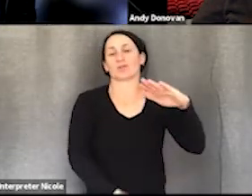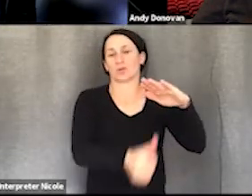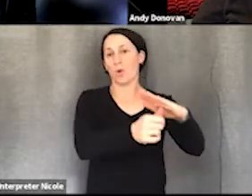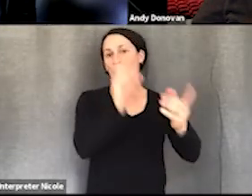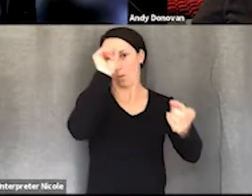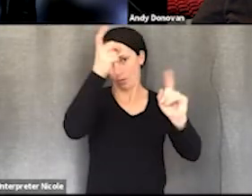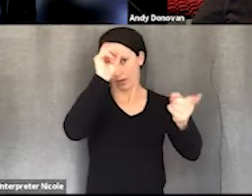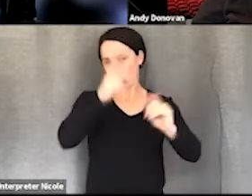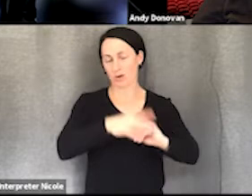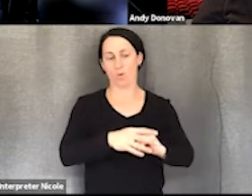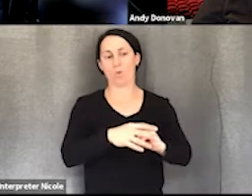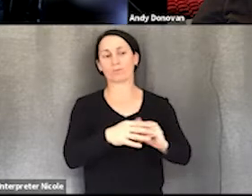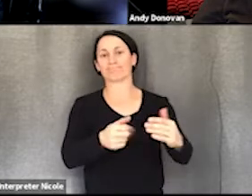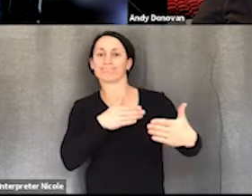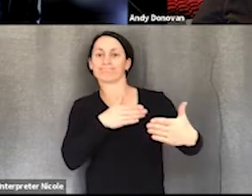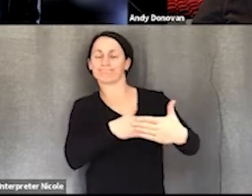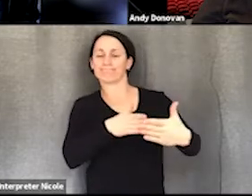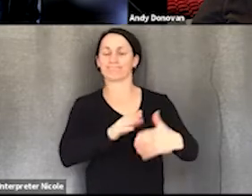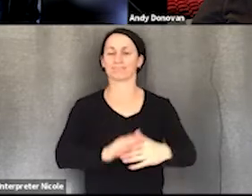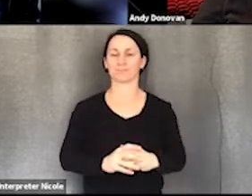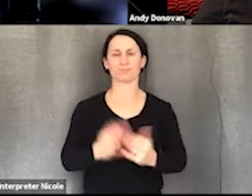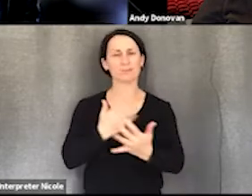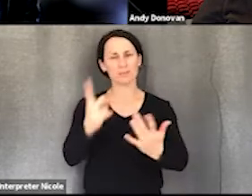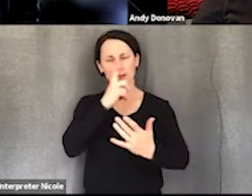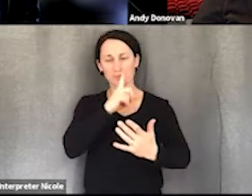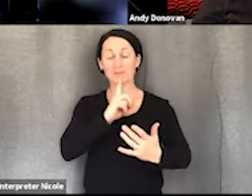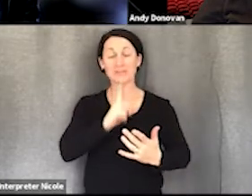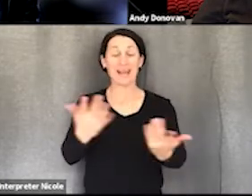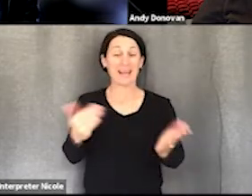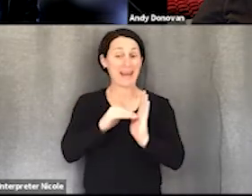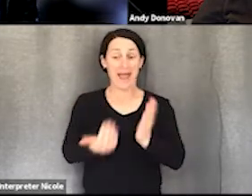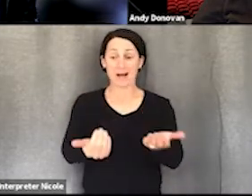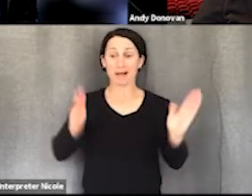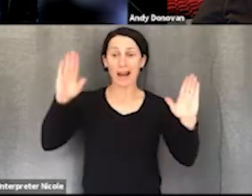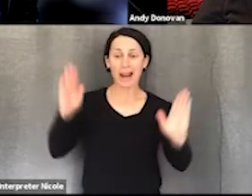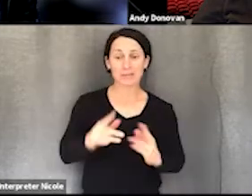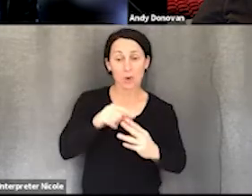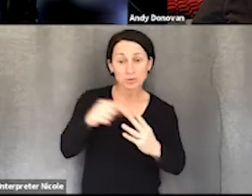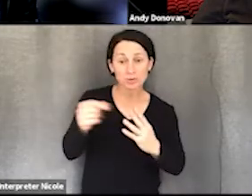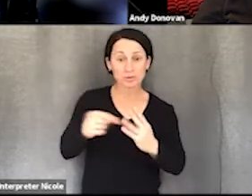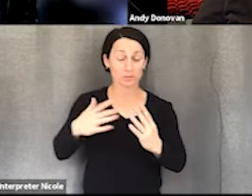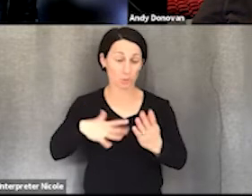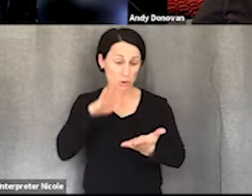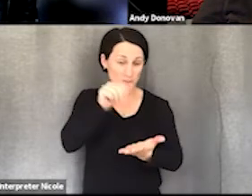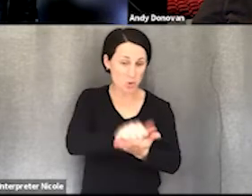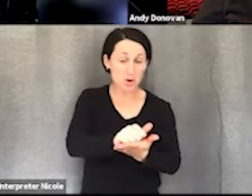A lot of people are saying there is not as many options are available. Some events are booking out too quickly.